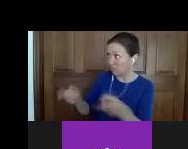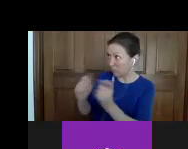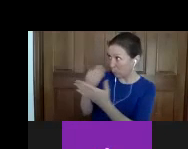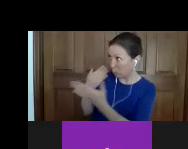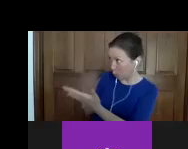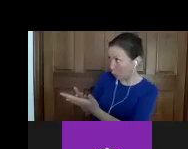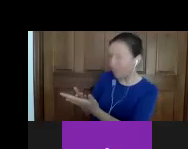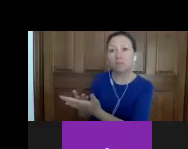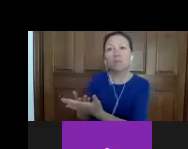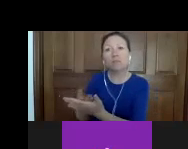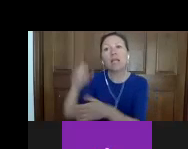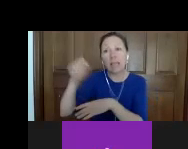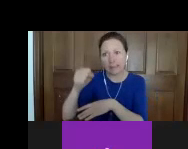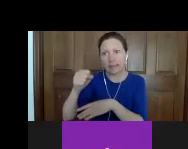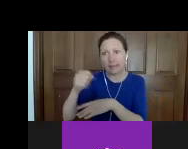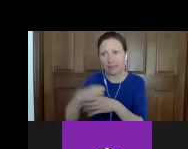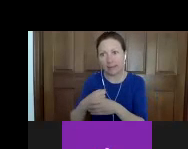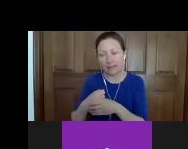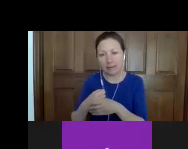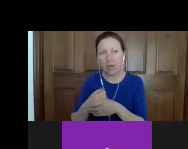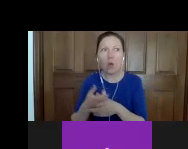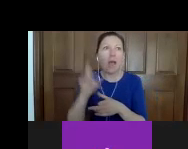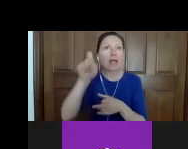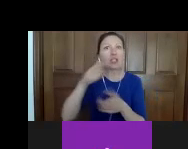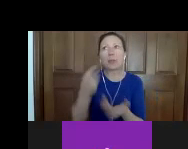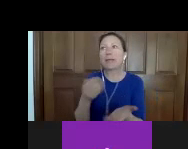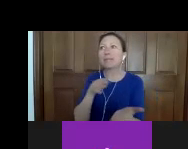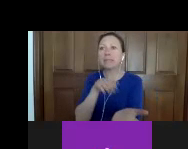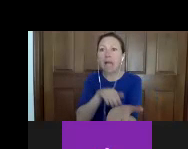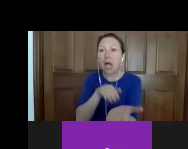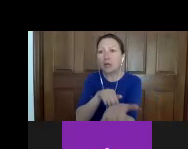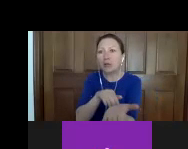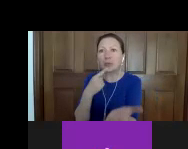by a qualifying professional. So a doctor or a physical therapist, someone who can verify